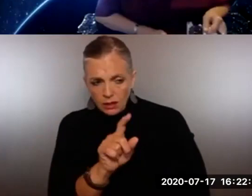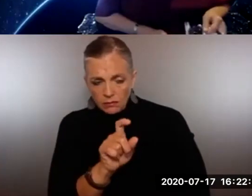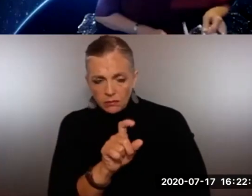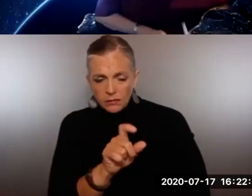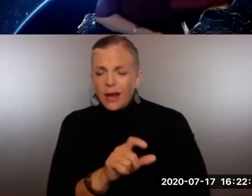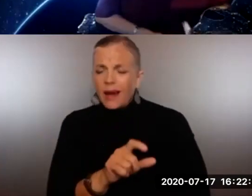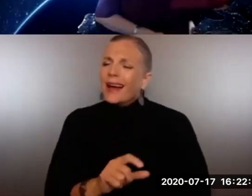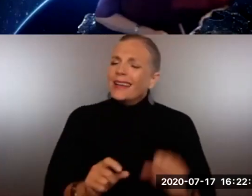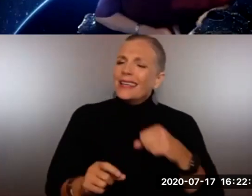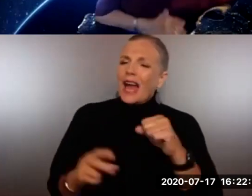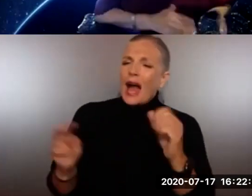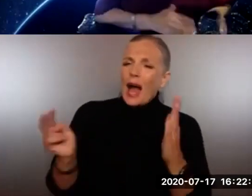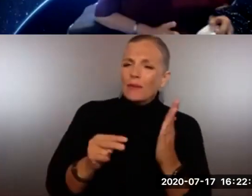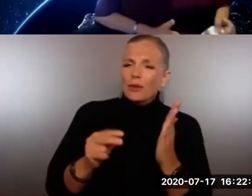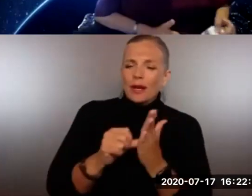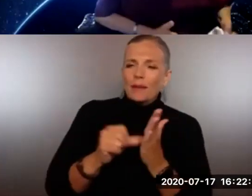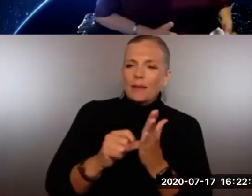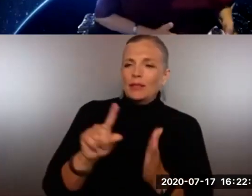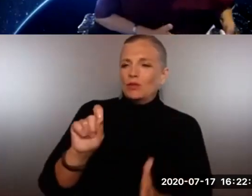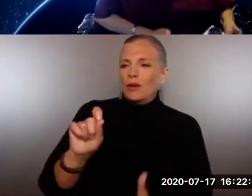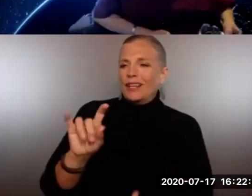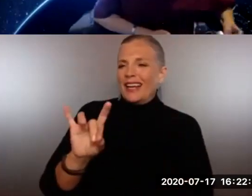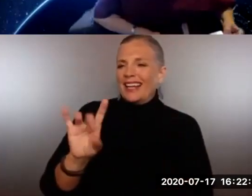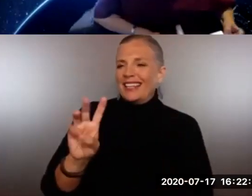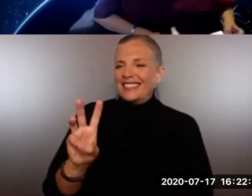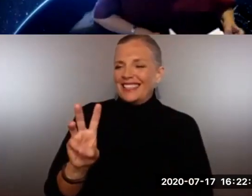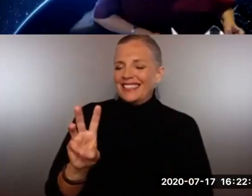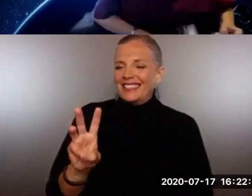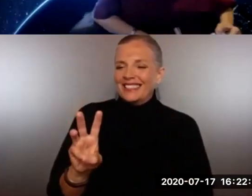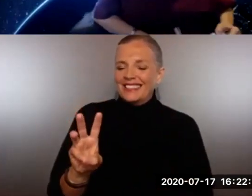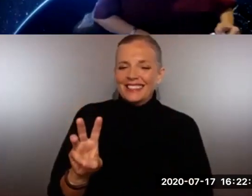I'm looking on page 186. I lost where you were reading from. Hold on.